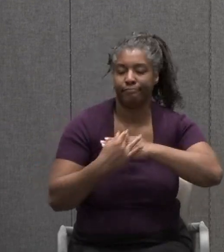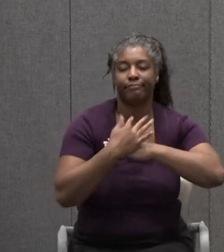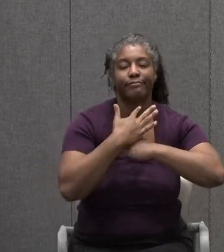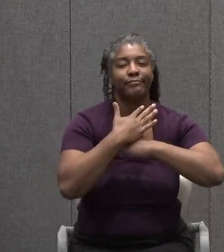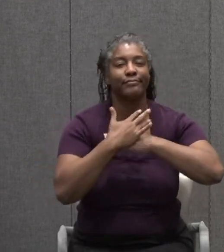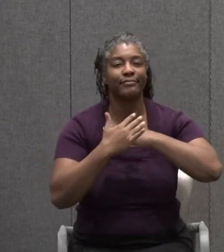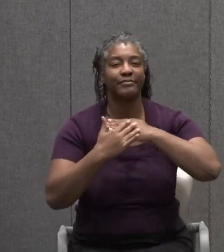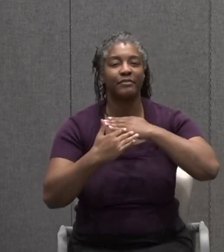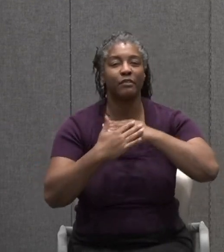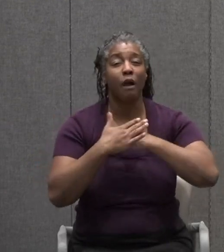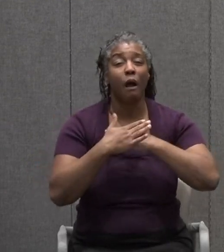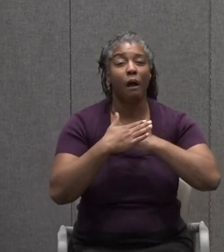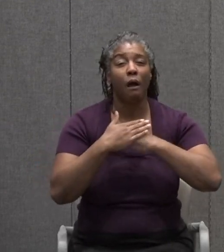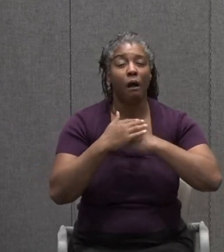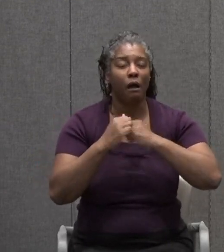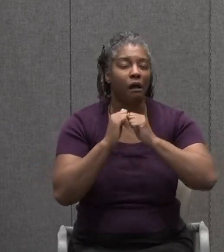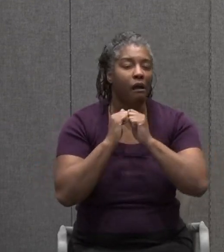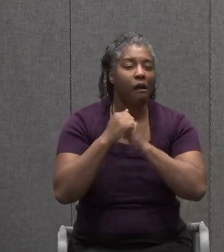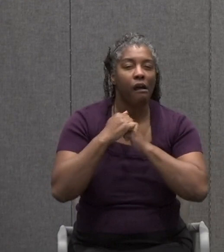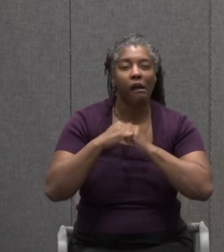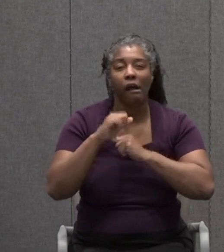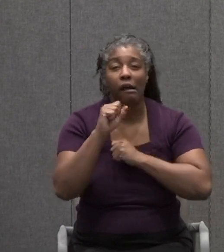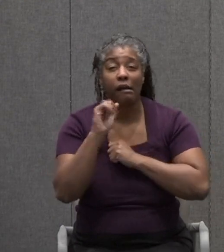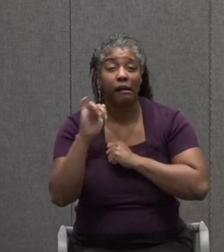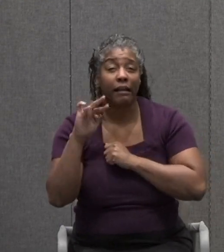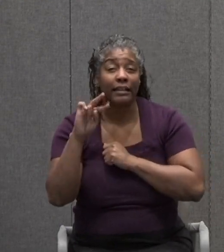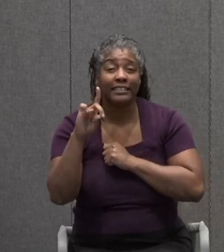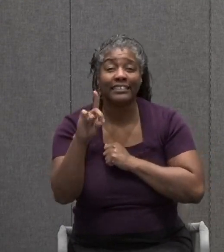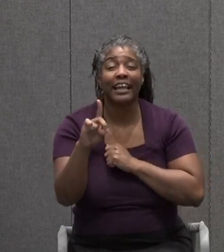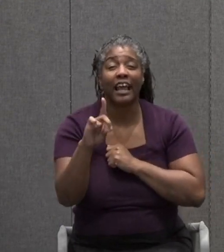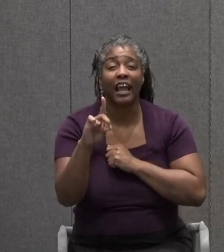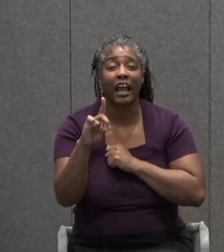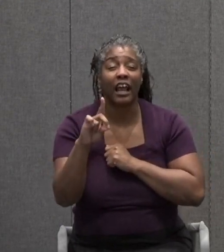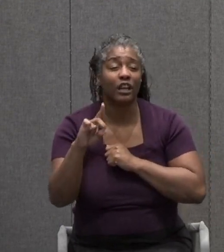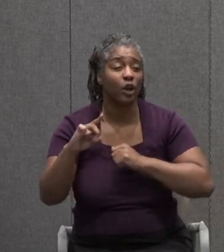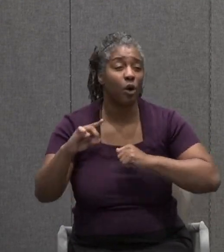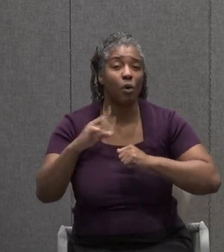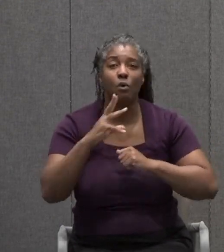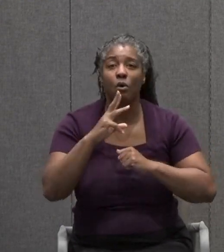And the sun and water and the sound of seagulls and sea creatures?